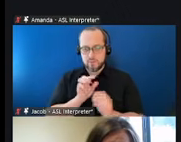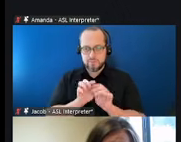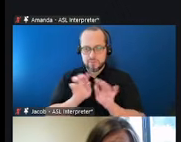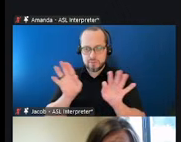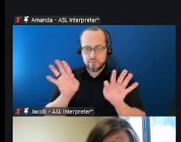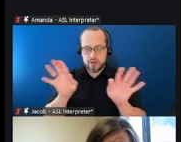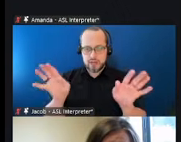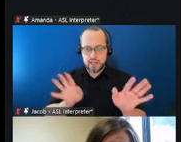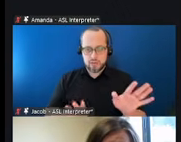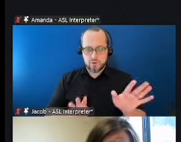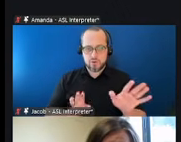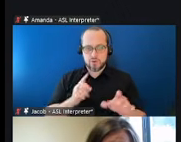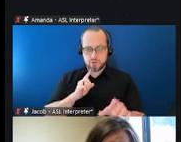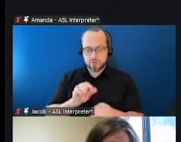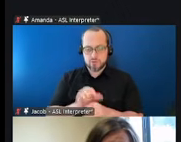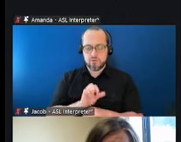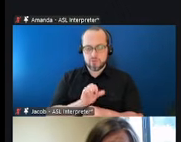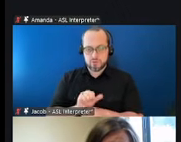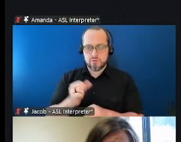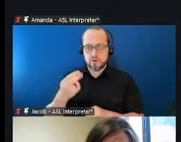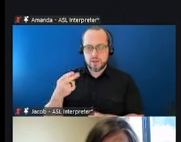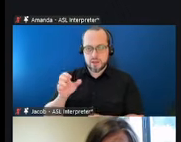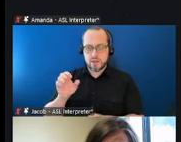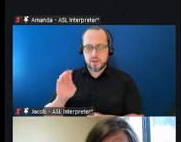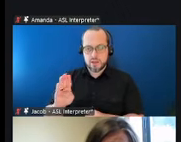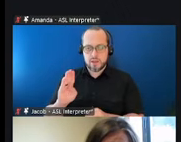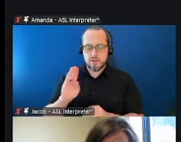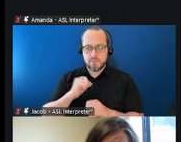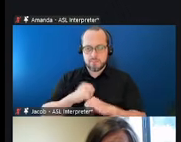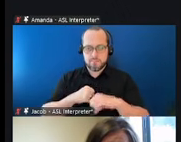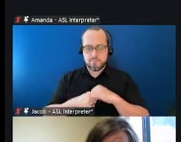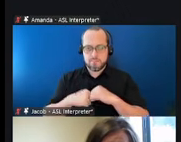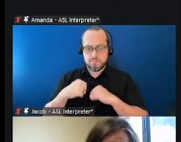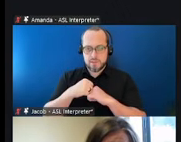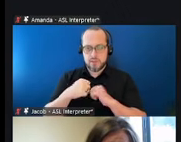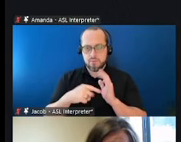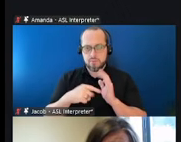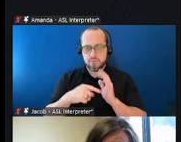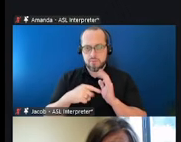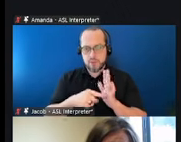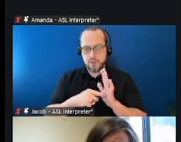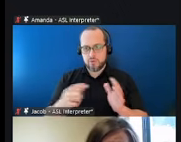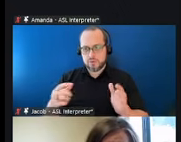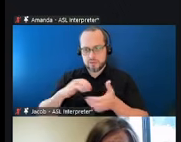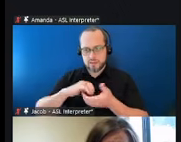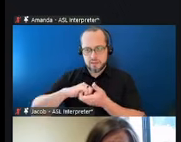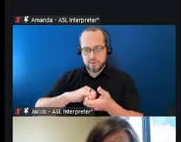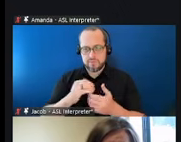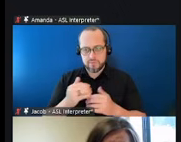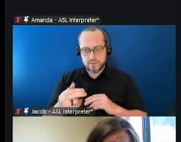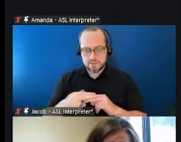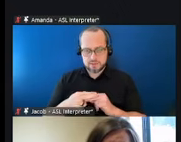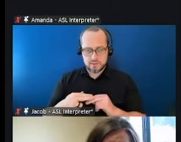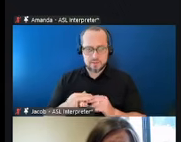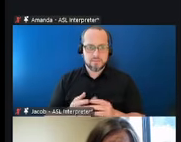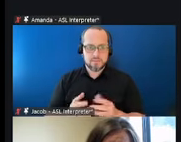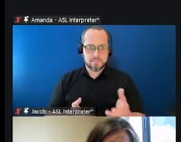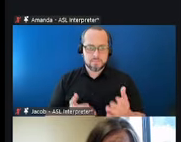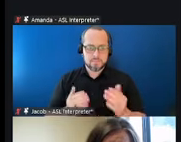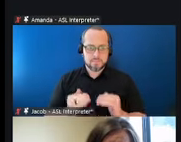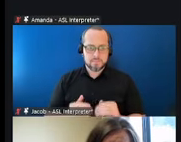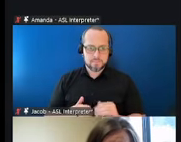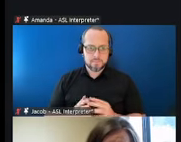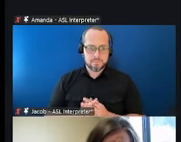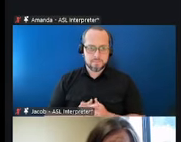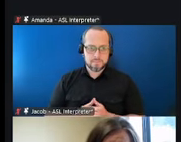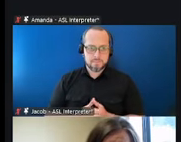we're using a true traditional hub and spoke model um that is collaborative. Next slide. So,